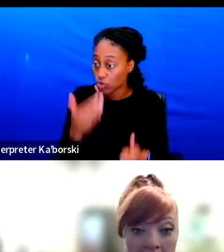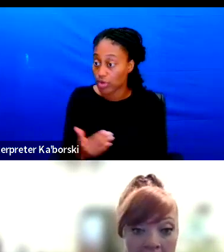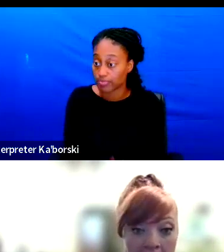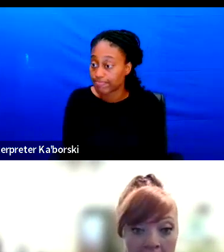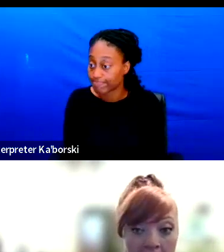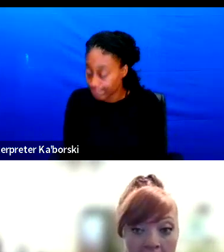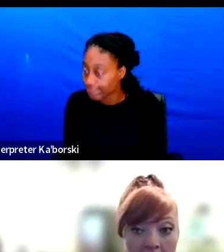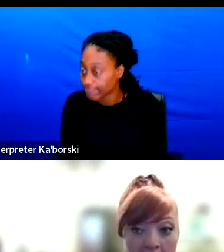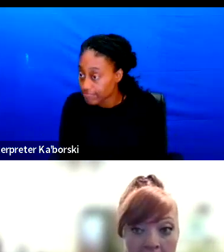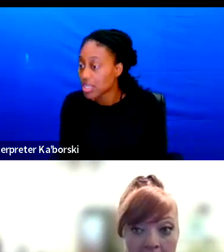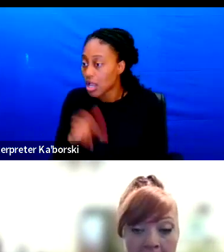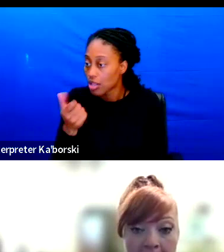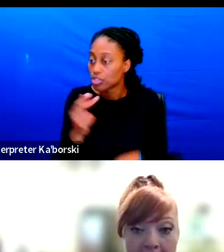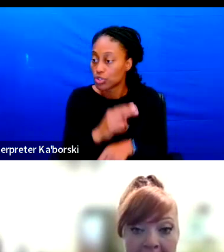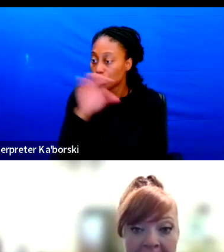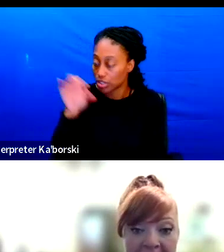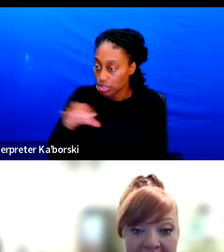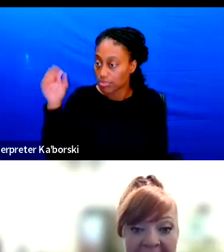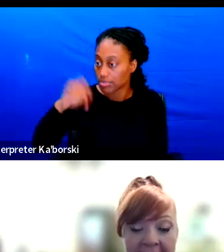Kyle Kleist: Others using. Zoom, yeah, isn't it something